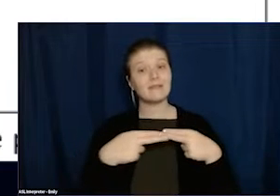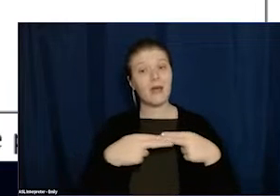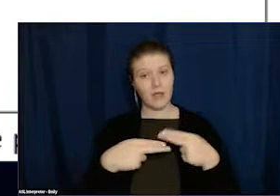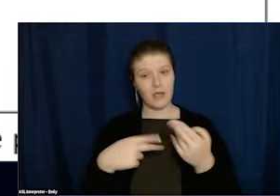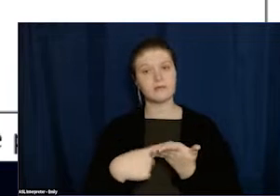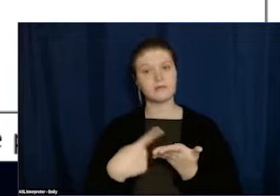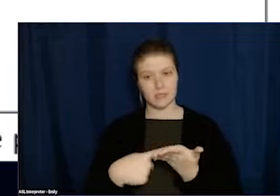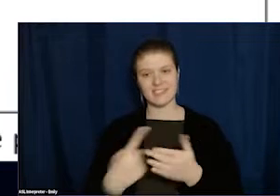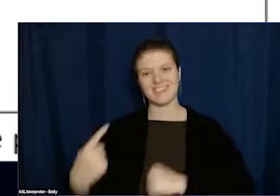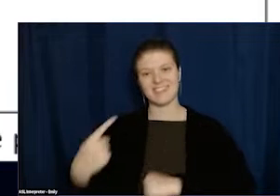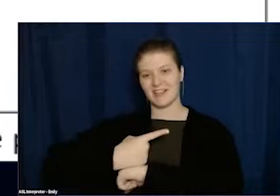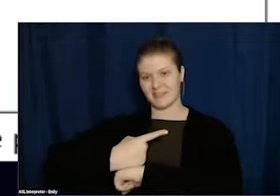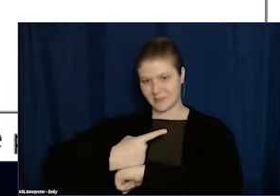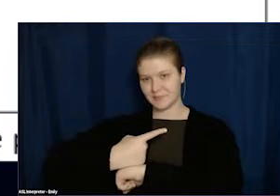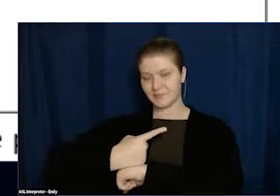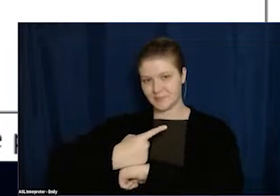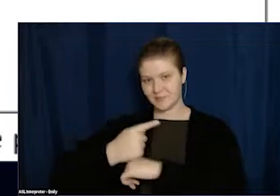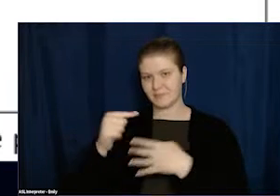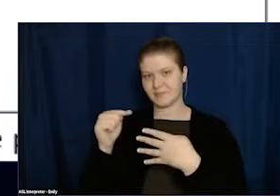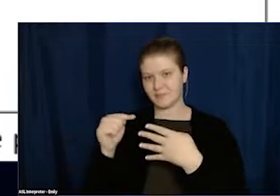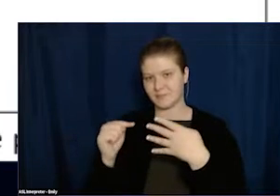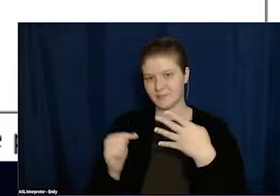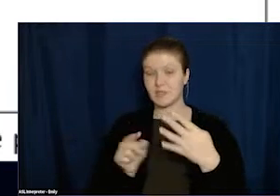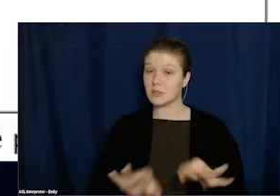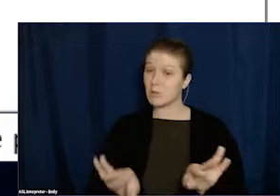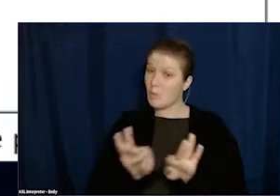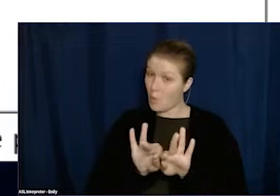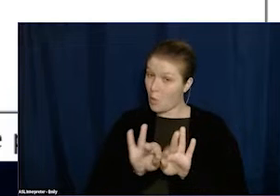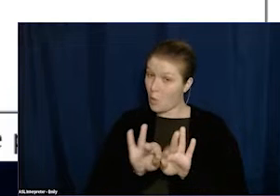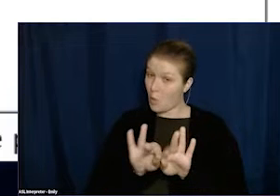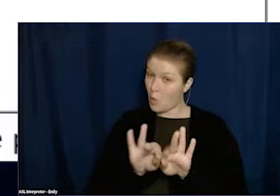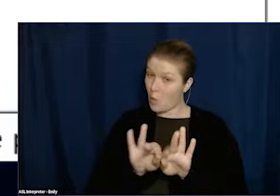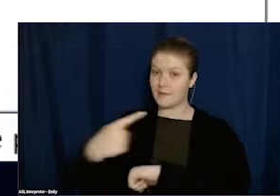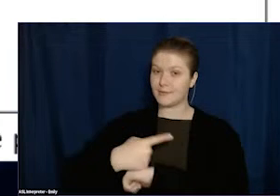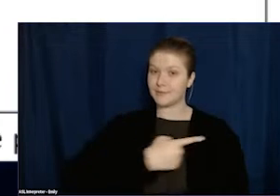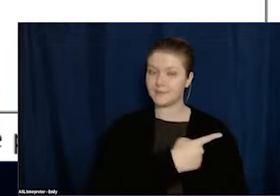So this is important FastLane decommissioning deadlines. I'm going to start from the top.